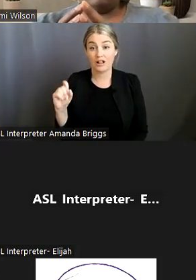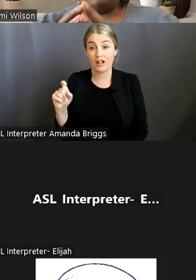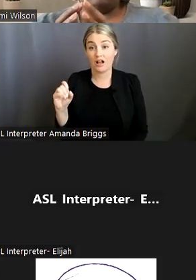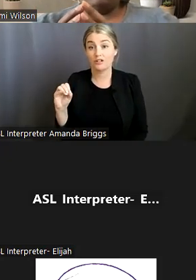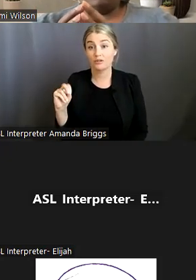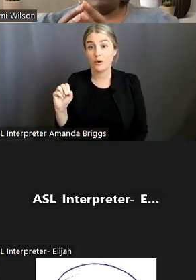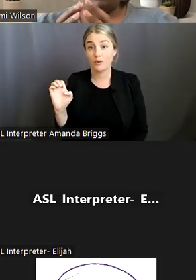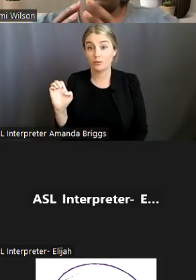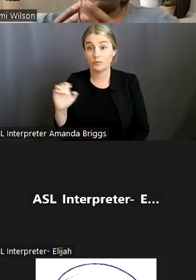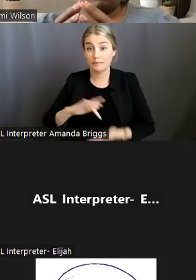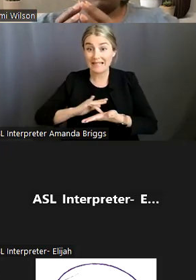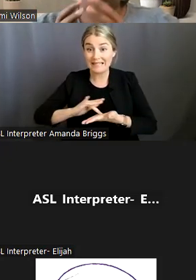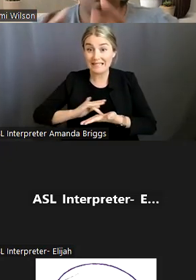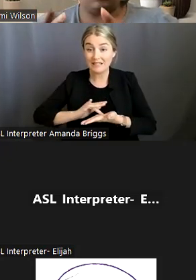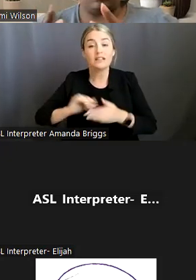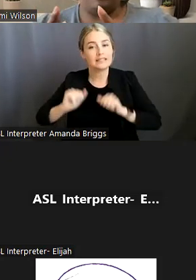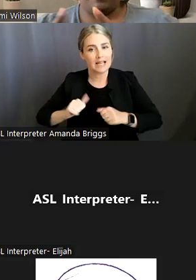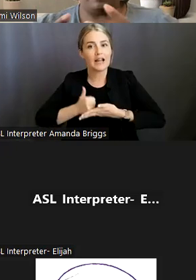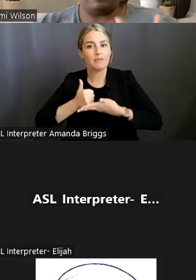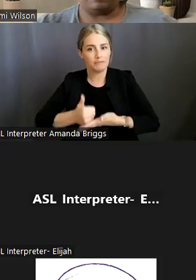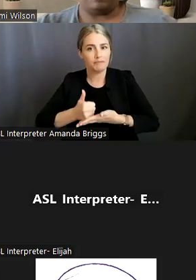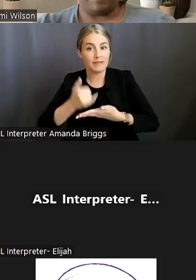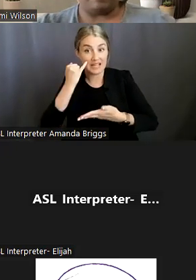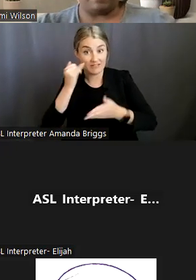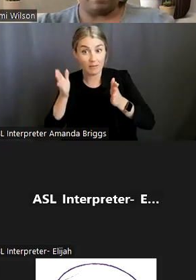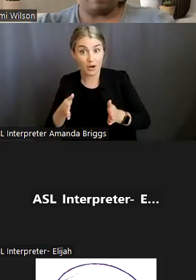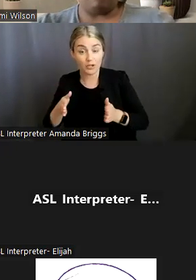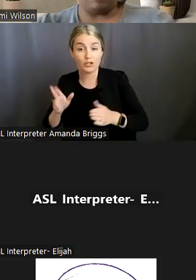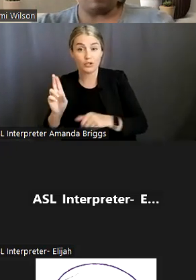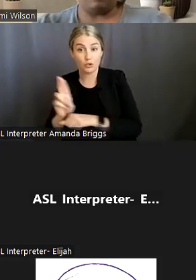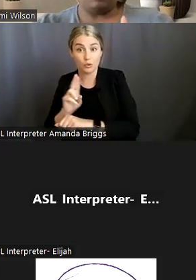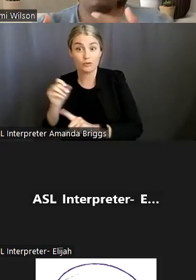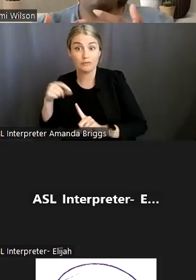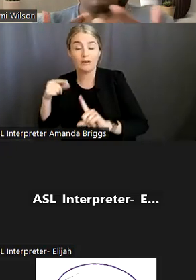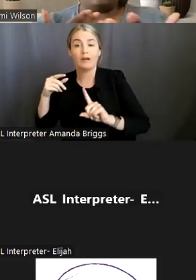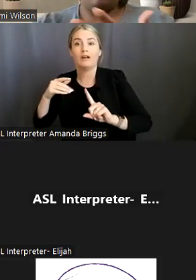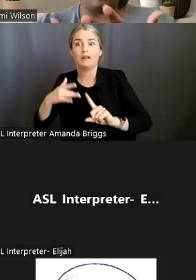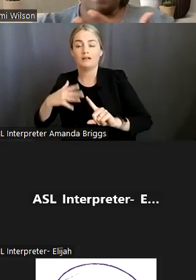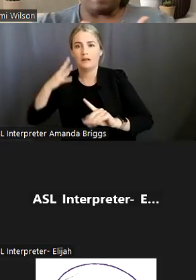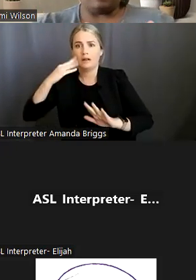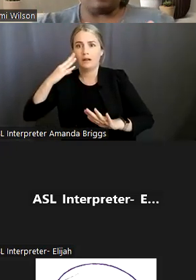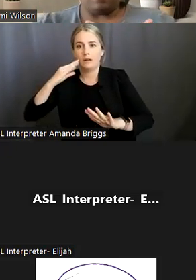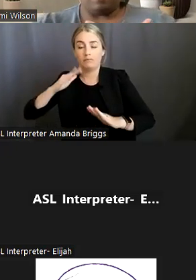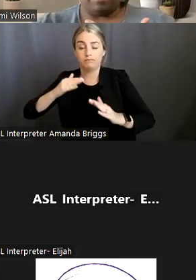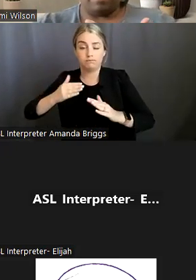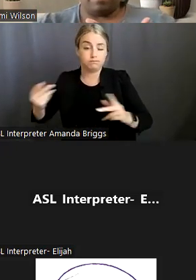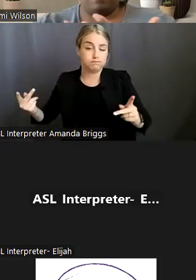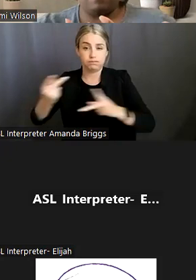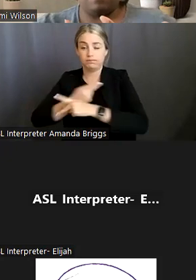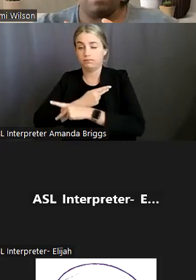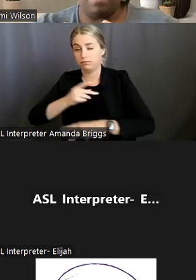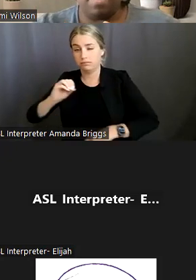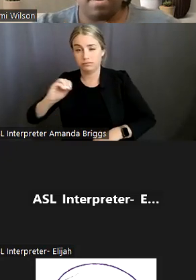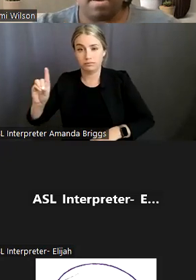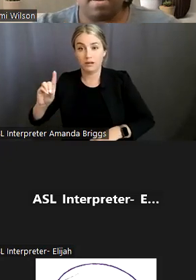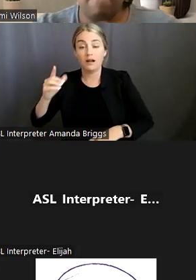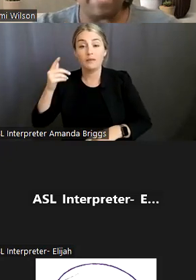someone who's use the stimulate and experience an overdose, because it would act on the effects